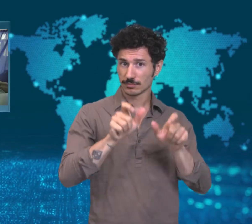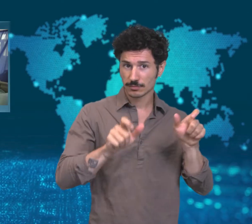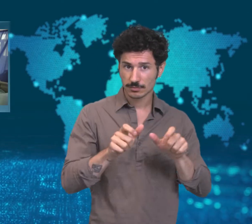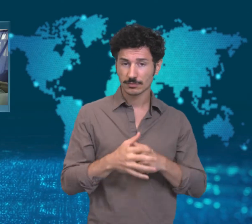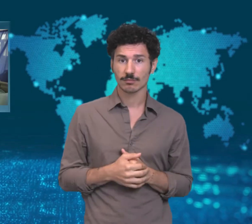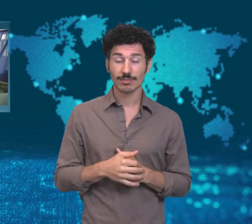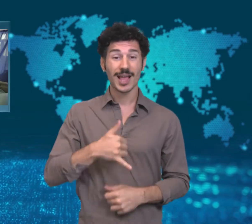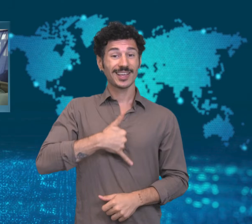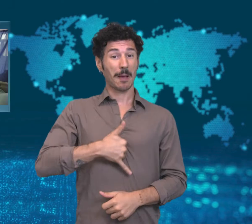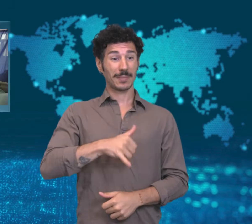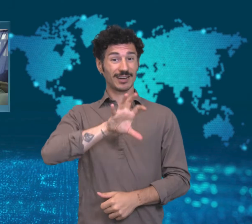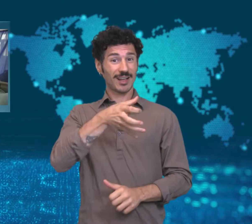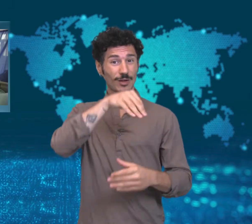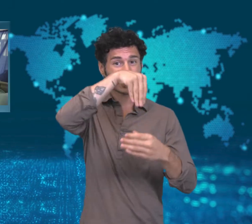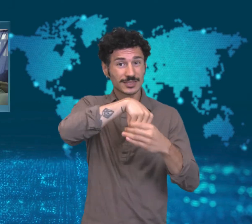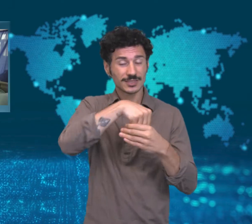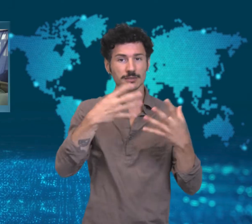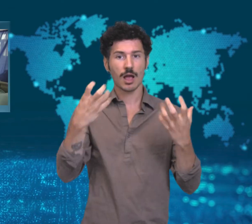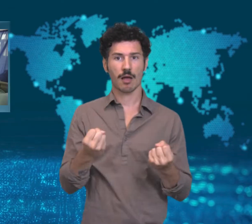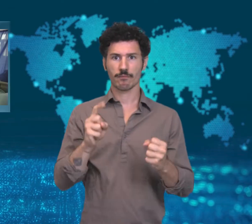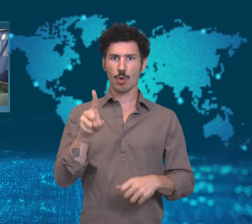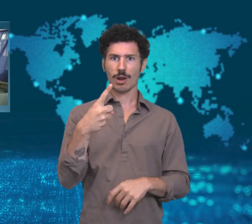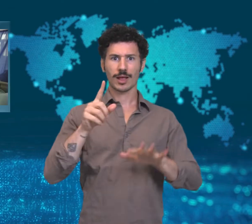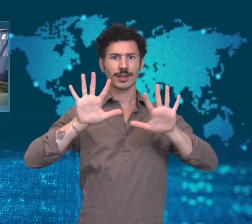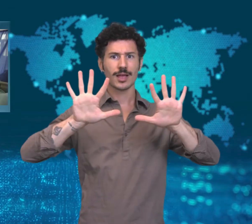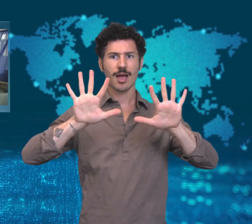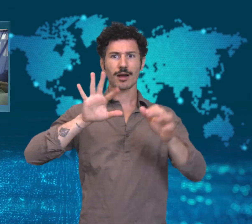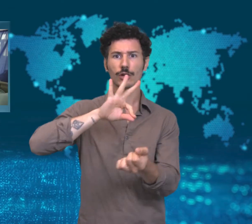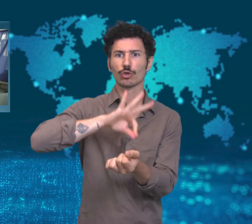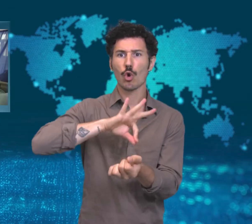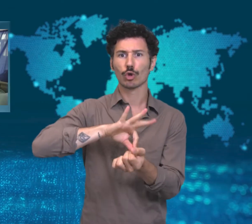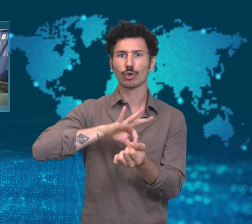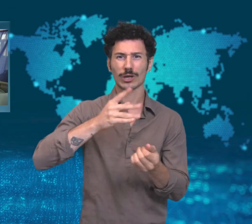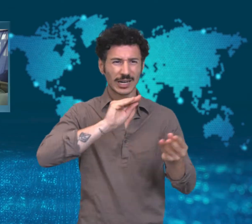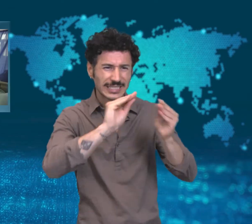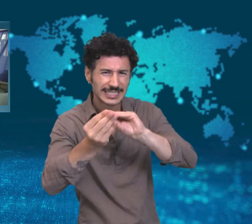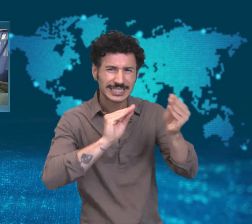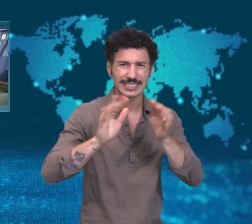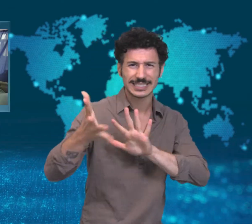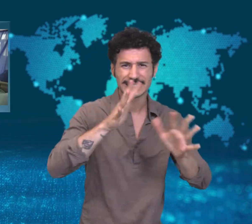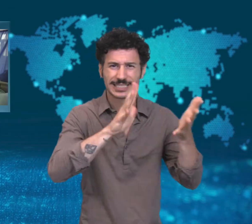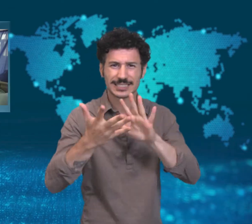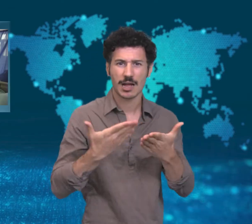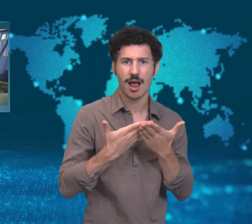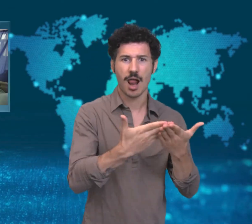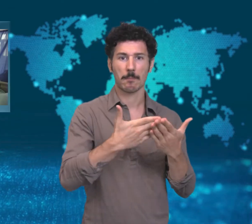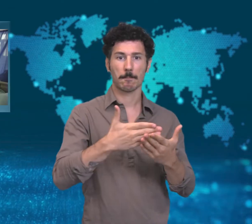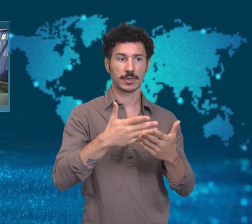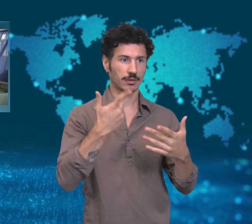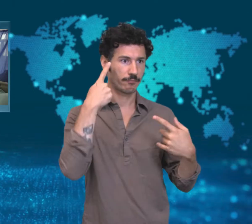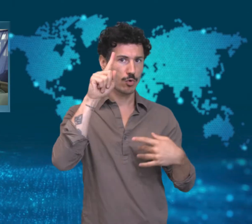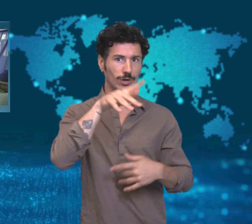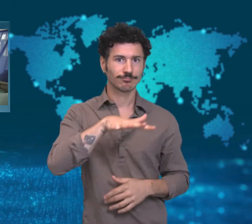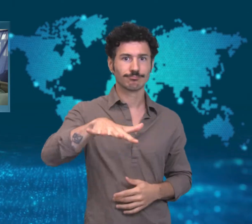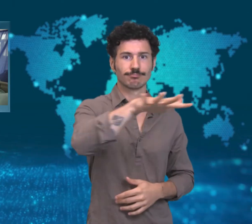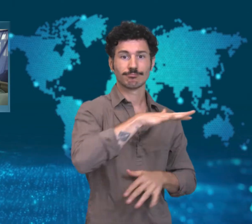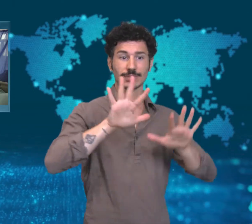including disease experts, pharmacists, and medical officials.